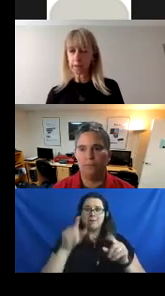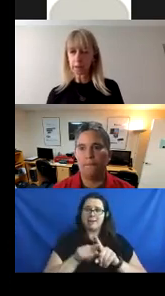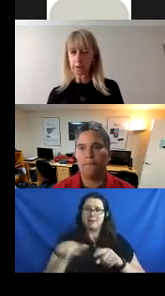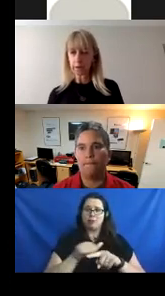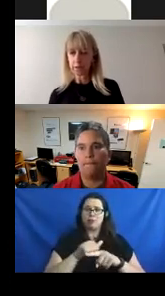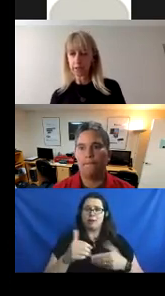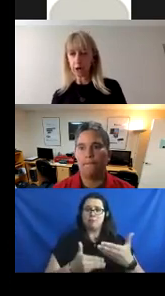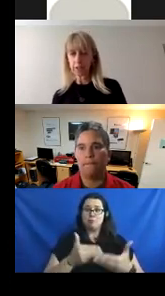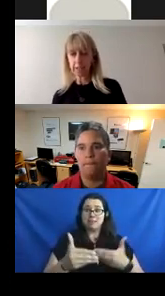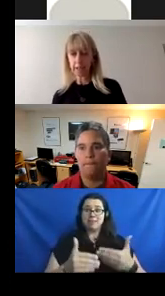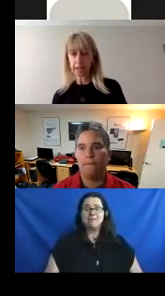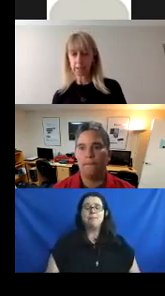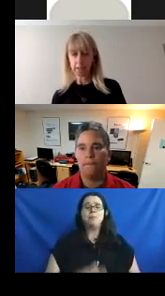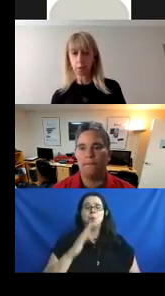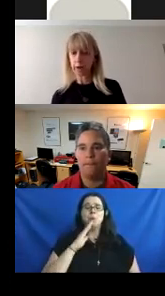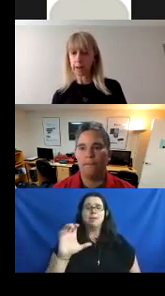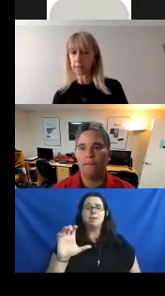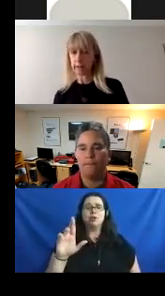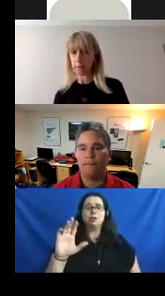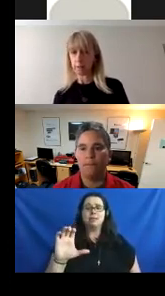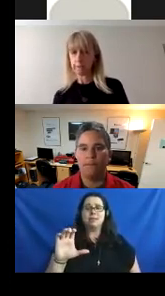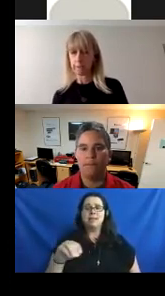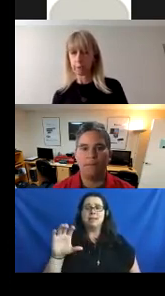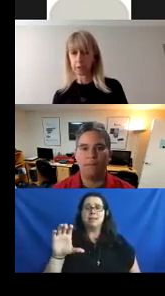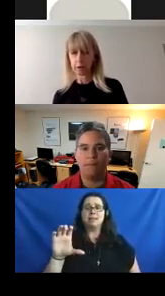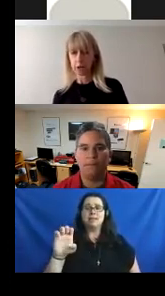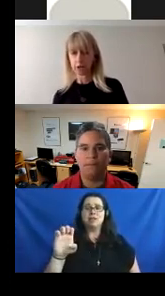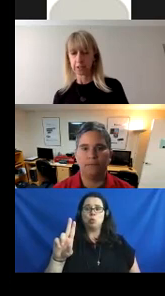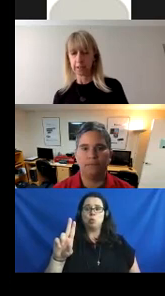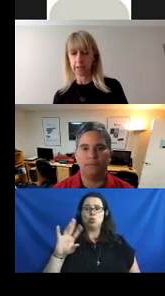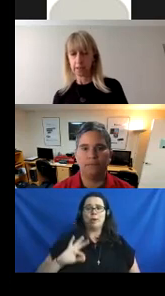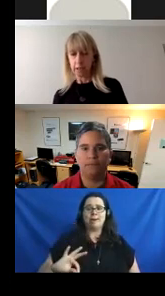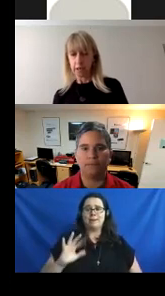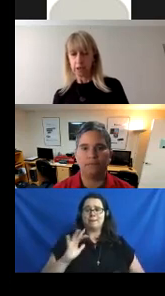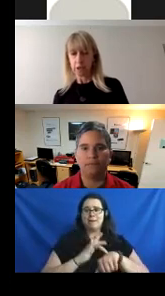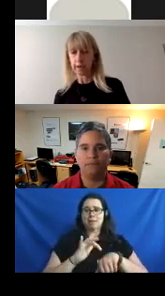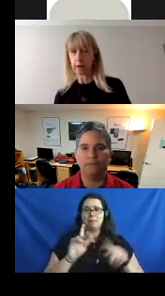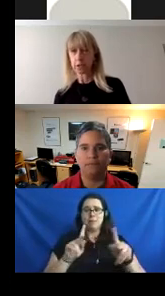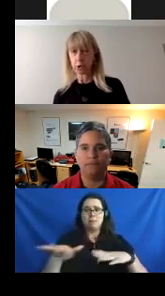THERE WILL BE CRC AND CEU CREDITS AVAILABLE FOR THOSE THAT ARE INTERESTED.